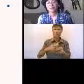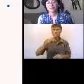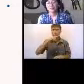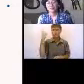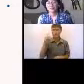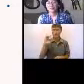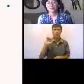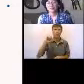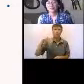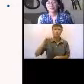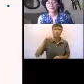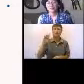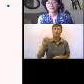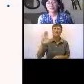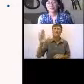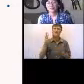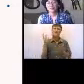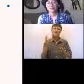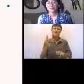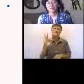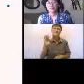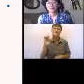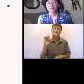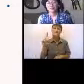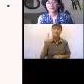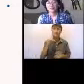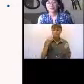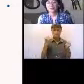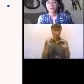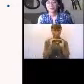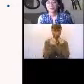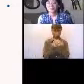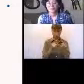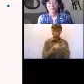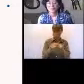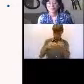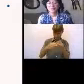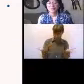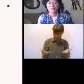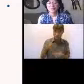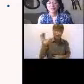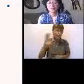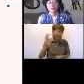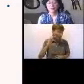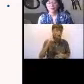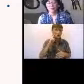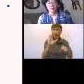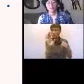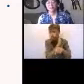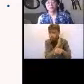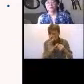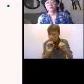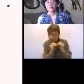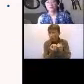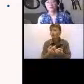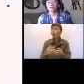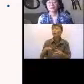many, many organizations across even Calgary, from different, from businesses to non-profits,